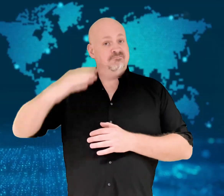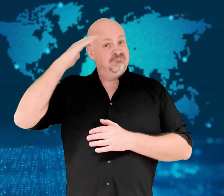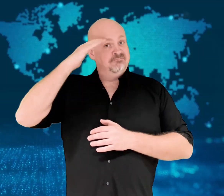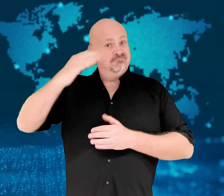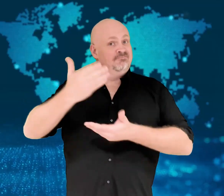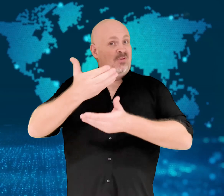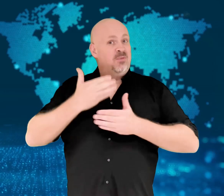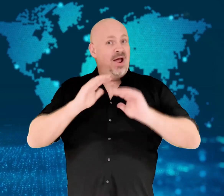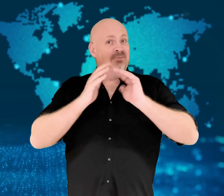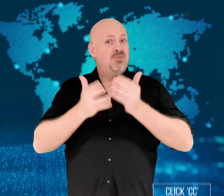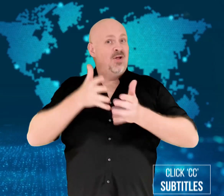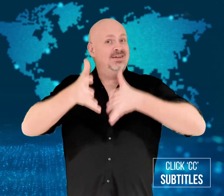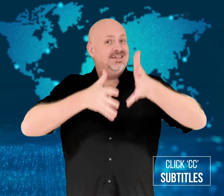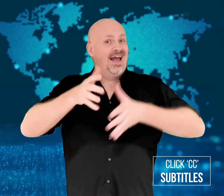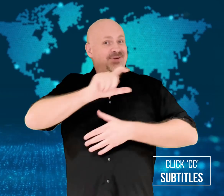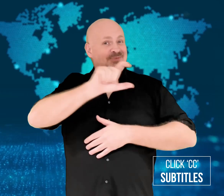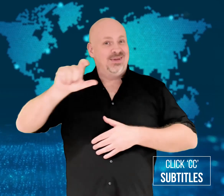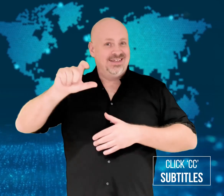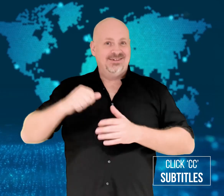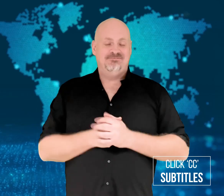Welcome to WorldSign Week!